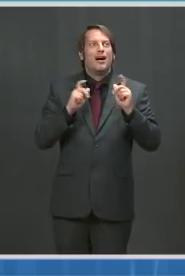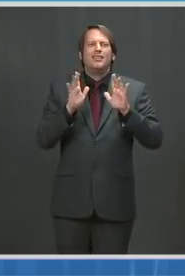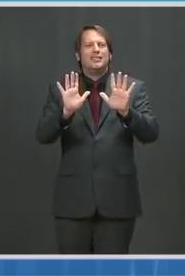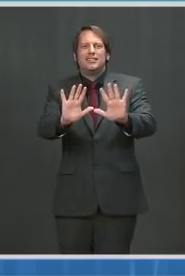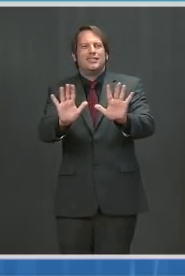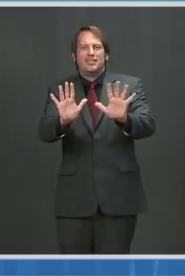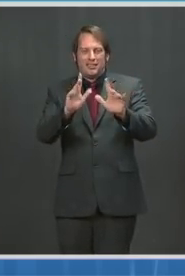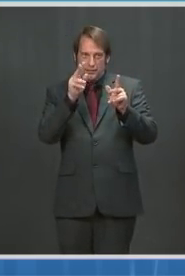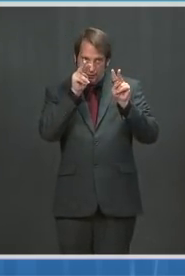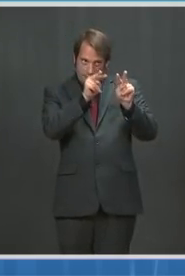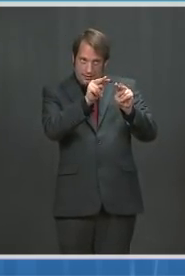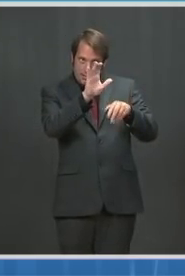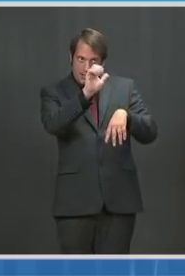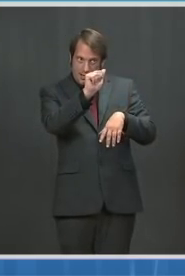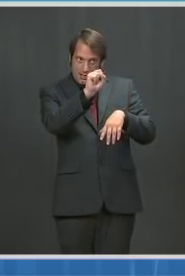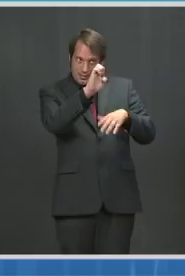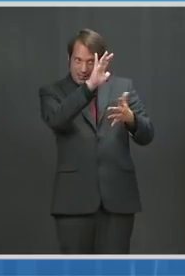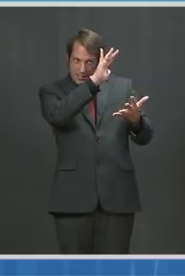Moderator: Kristen Shamus at the Detroit Free Press.